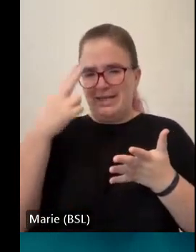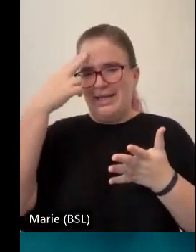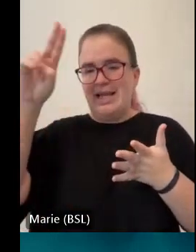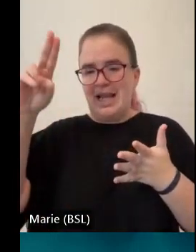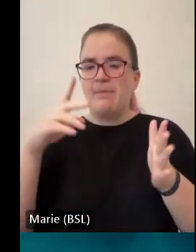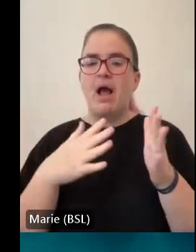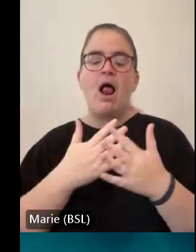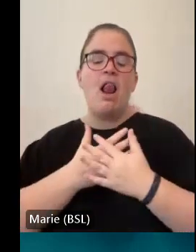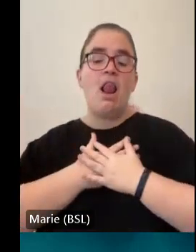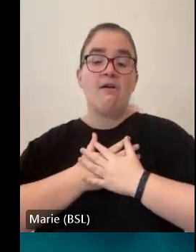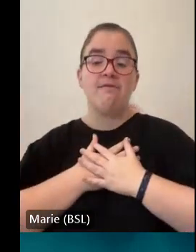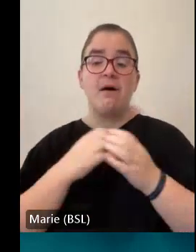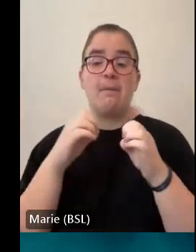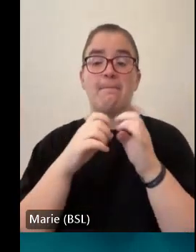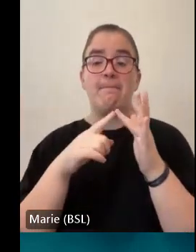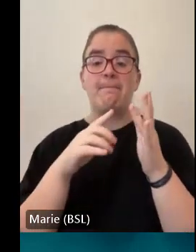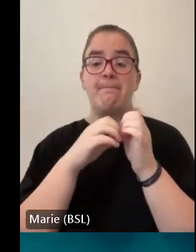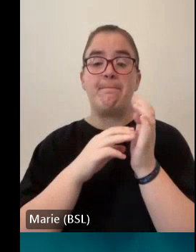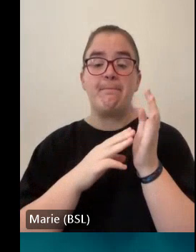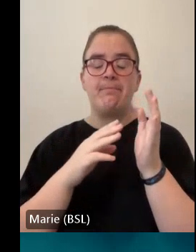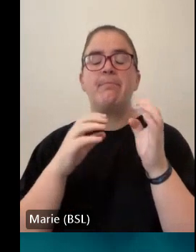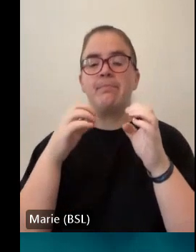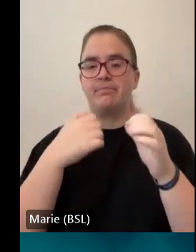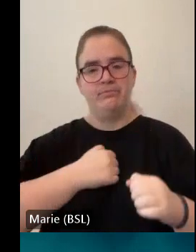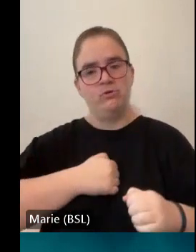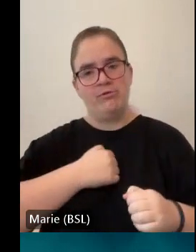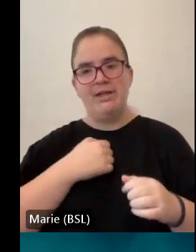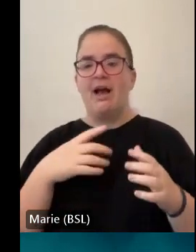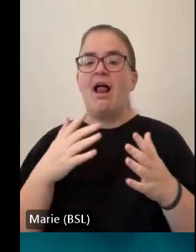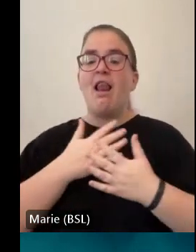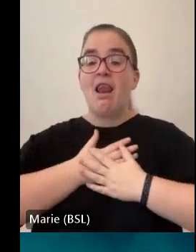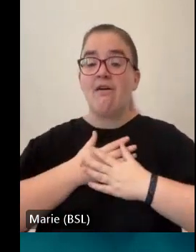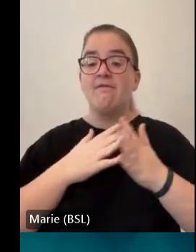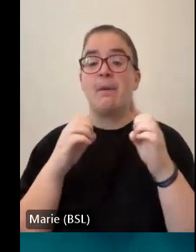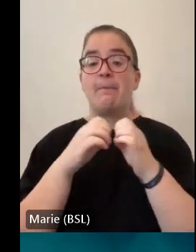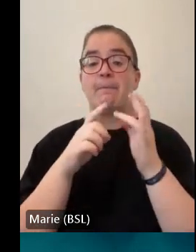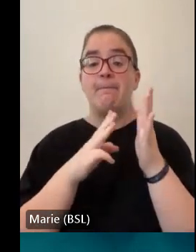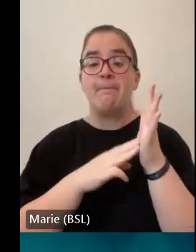It's sort of it can escalate very, very quickly and people are sort of saying they've met their soulmate.